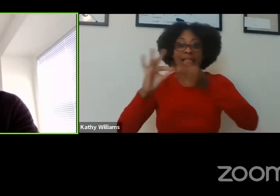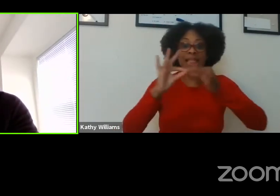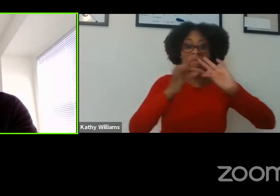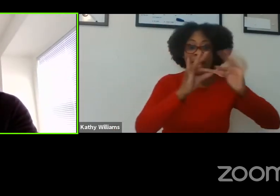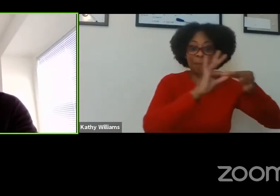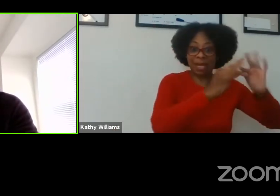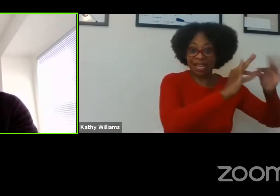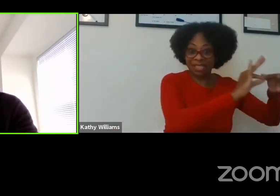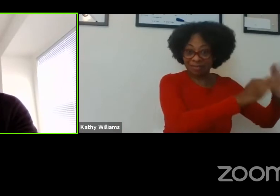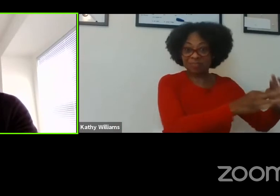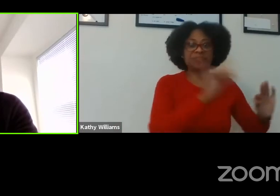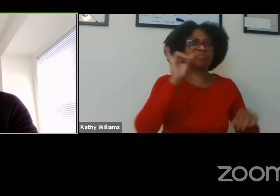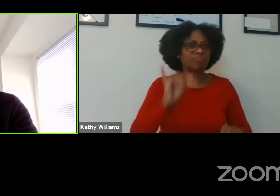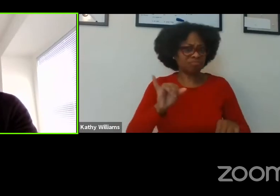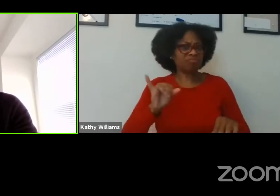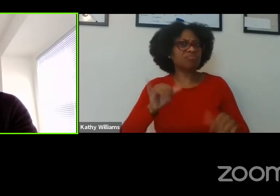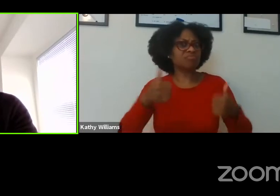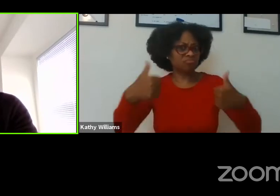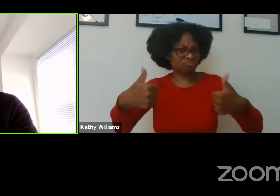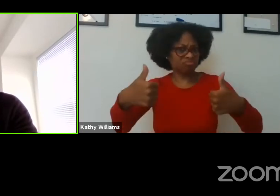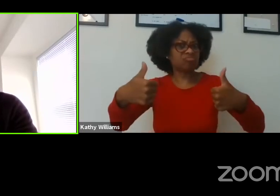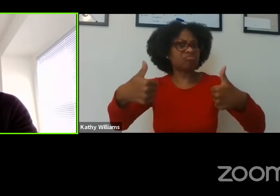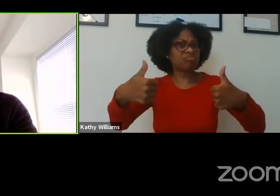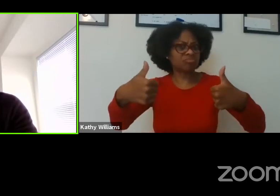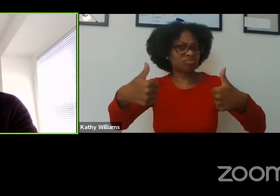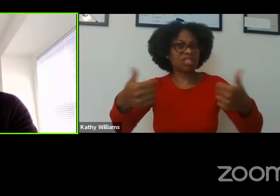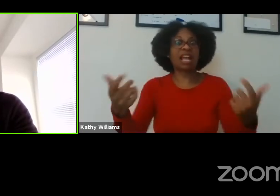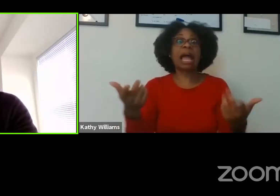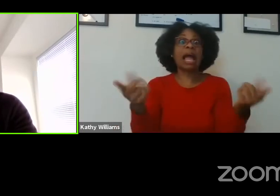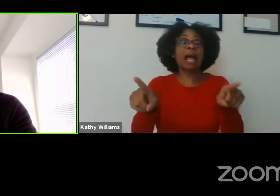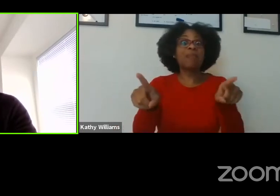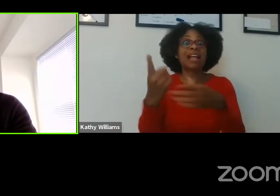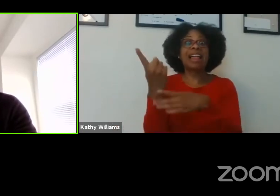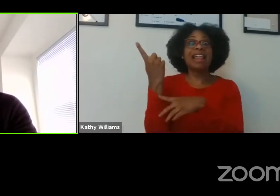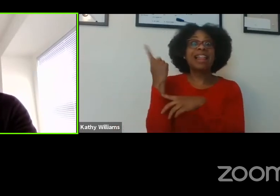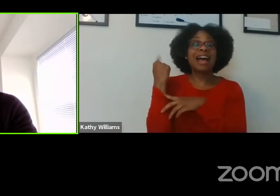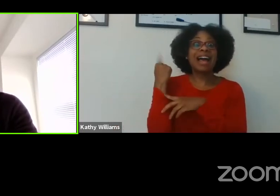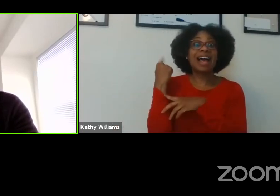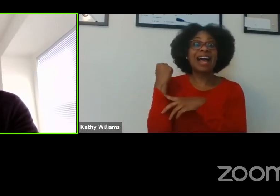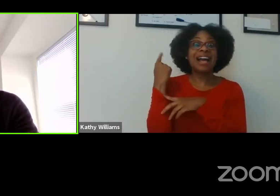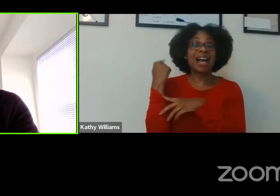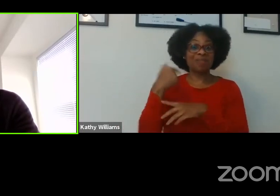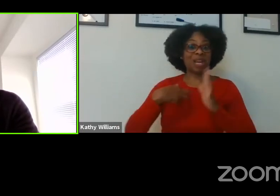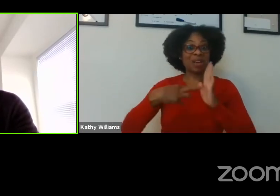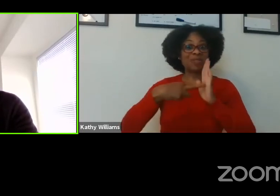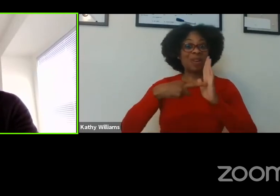So well that last year I was able to represent the United States in the